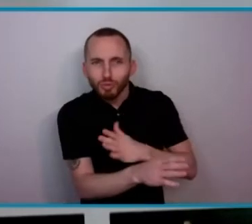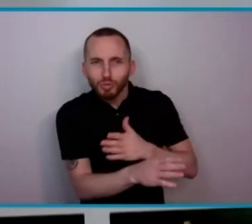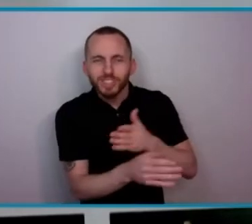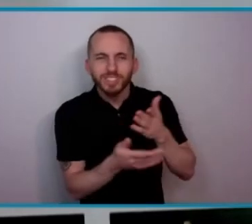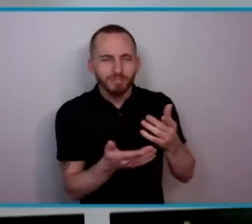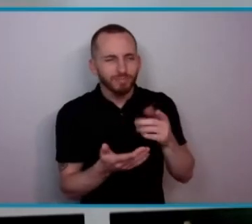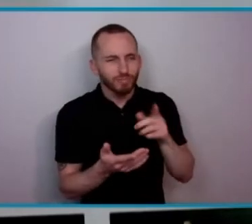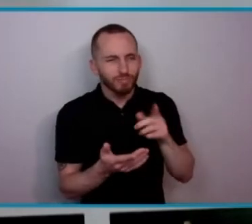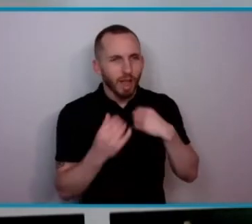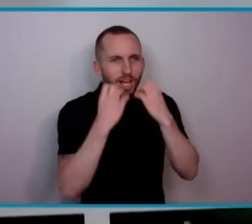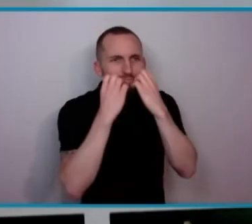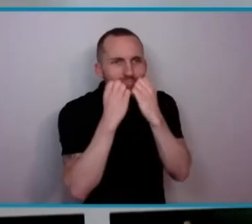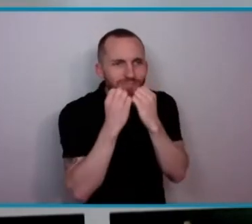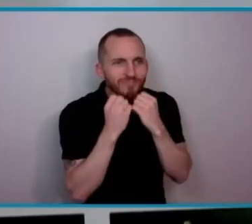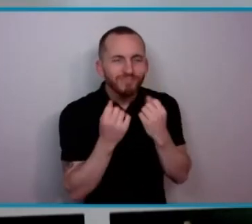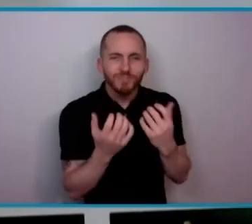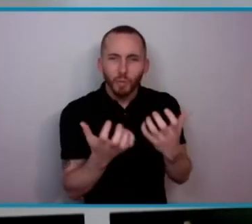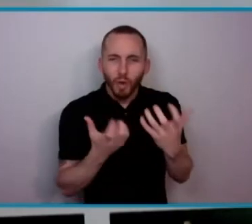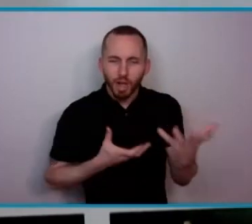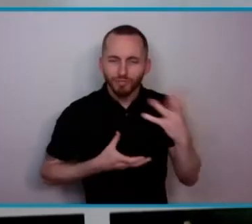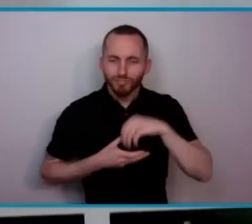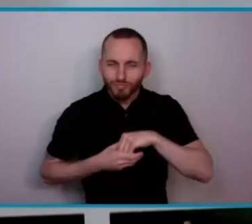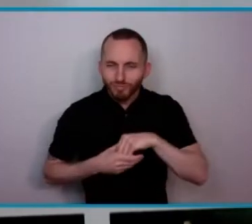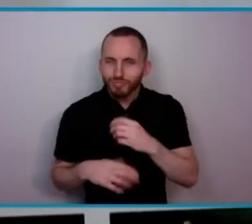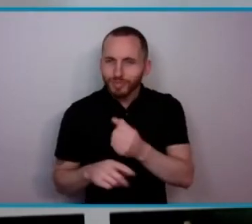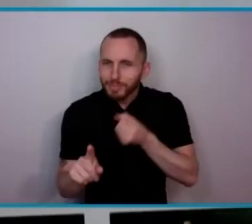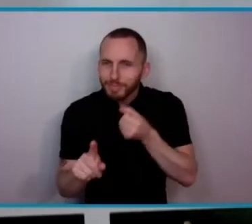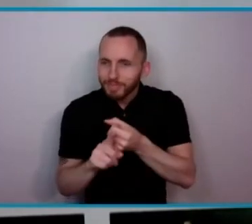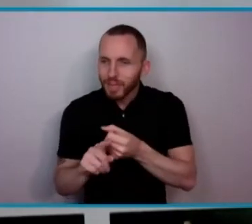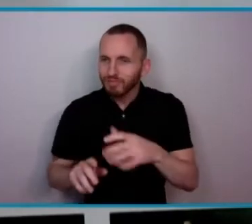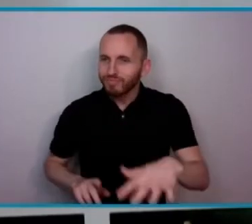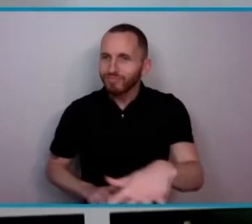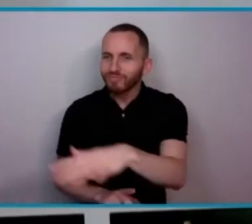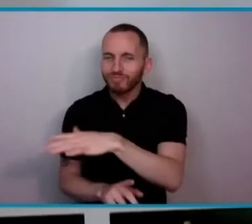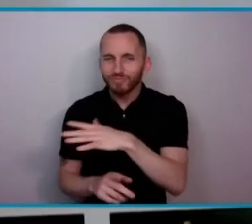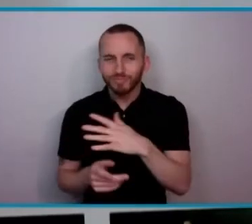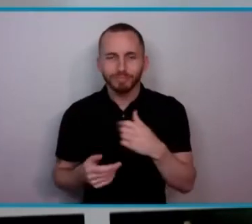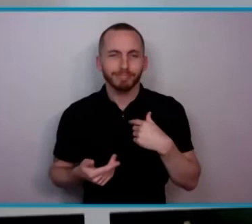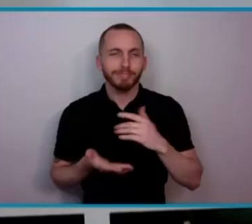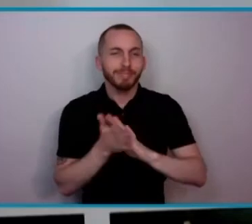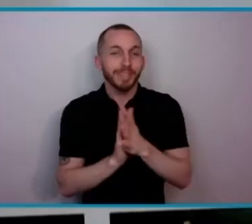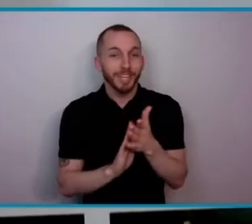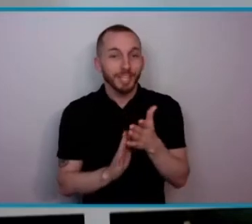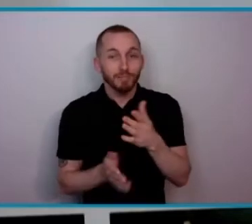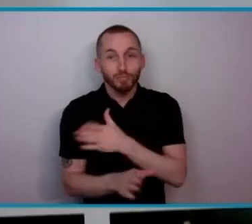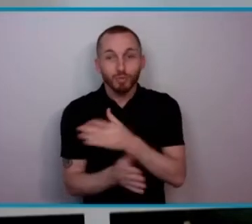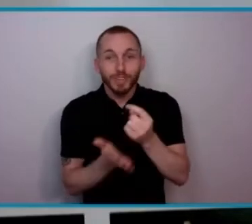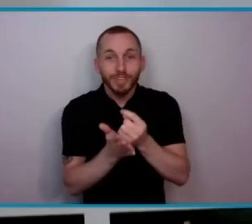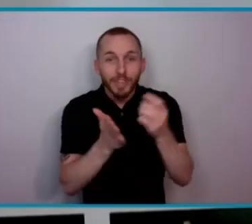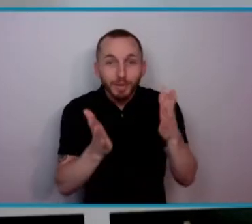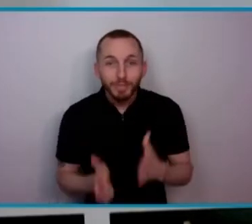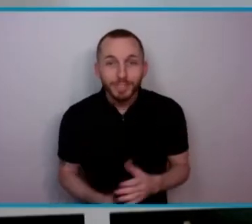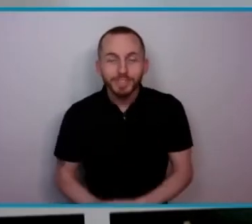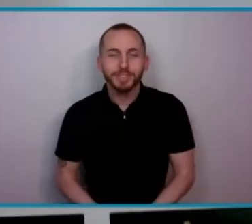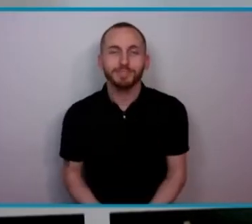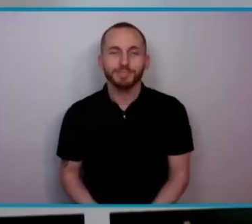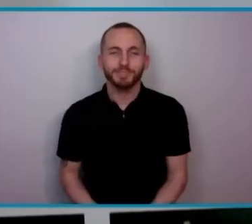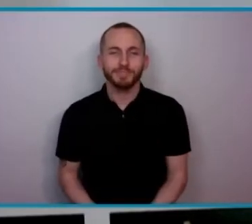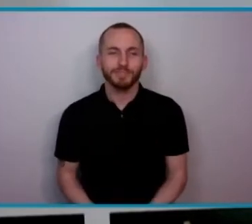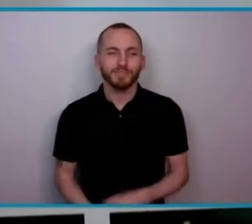an impact beyond the classroom and decided to become a music therapist, had a grant to come study in America.